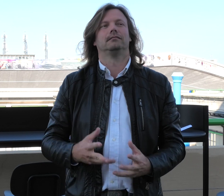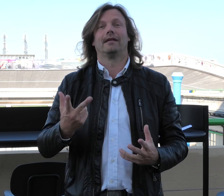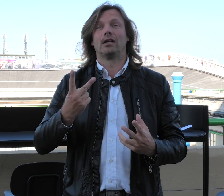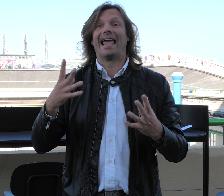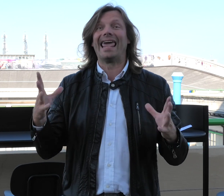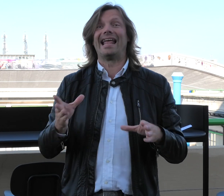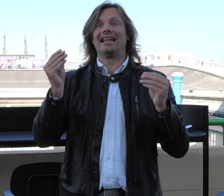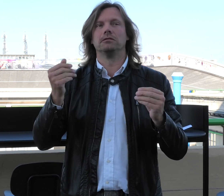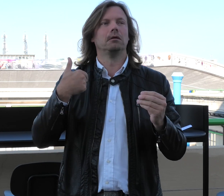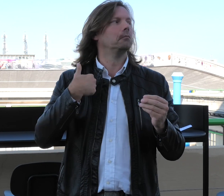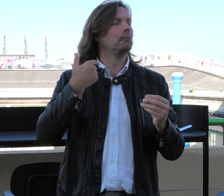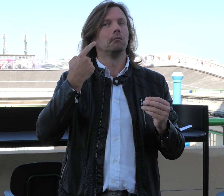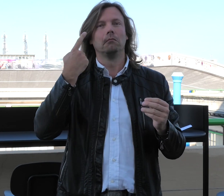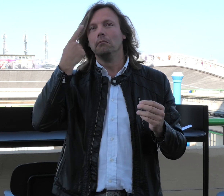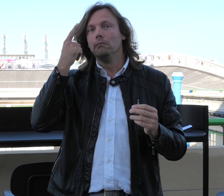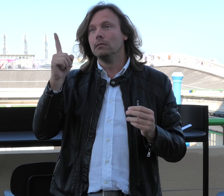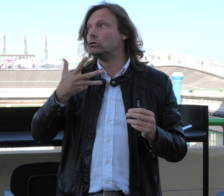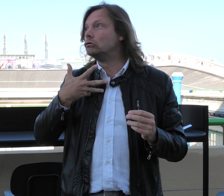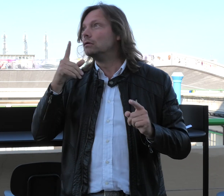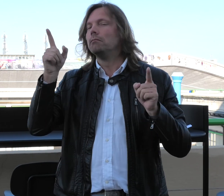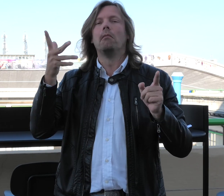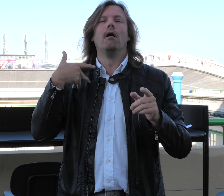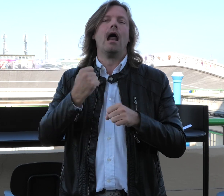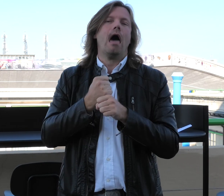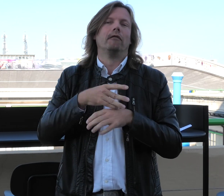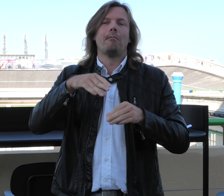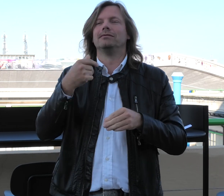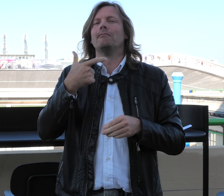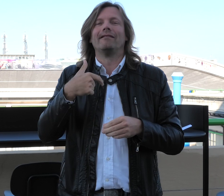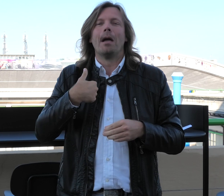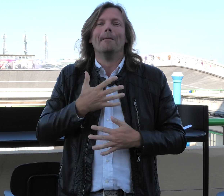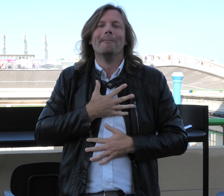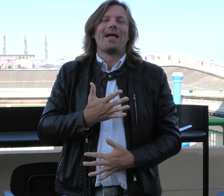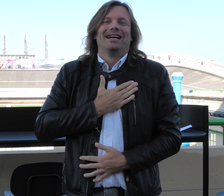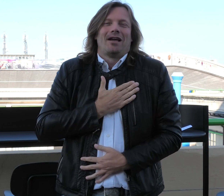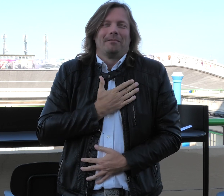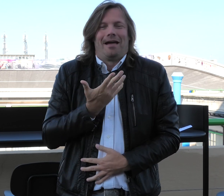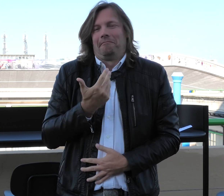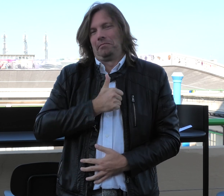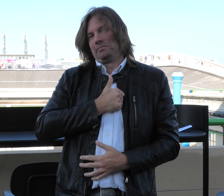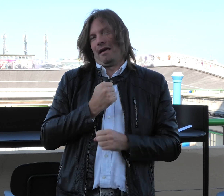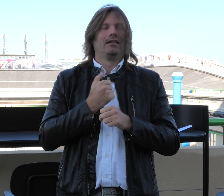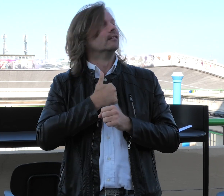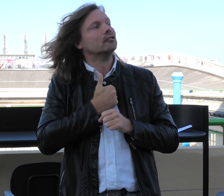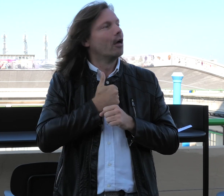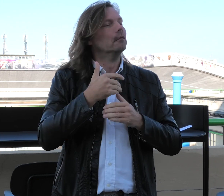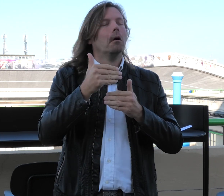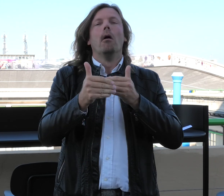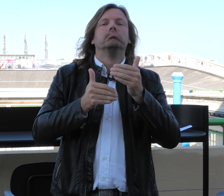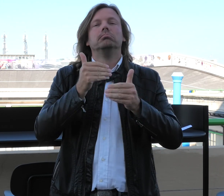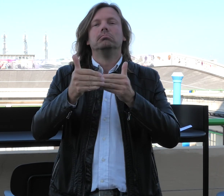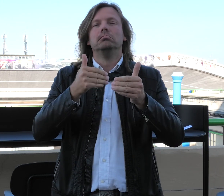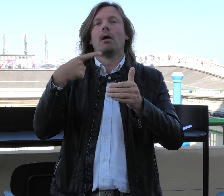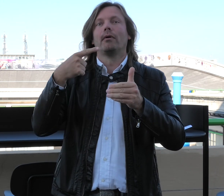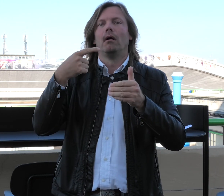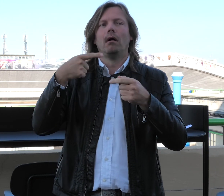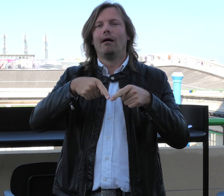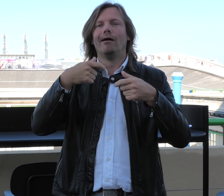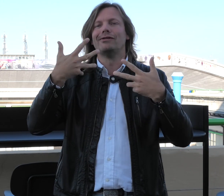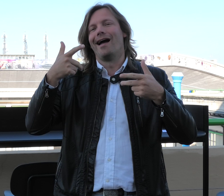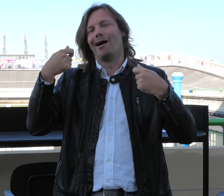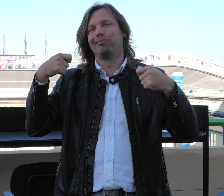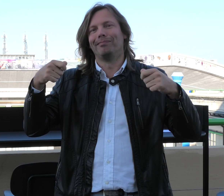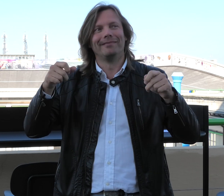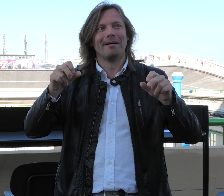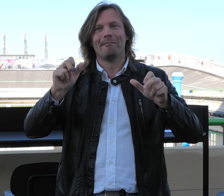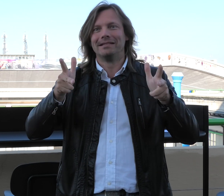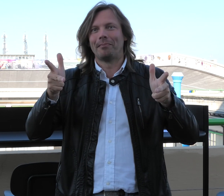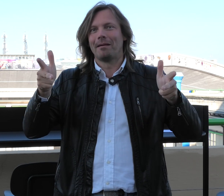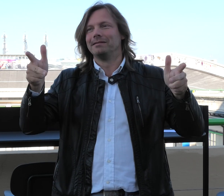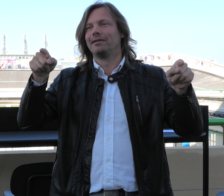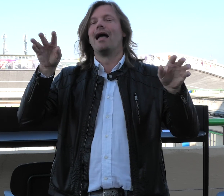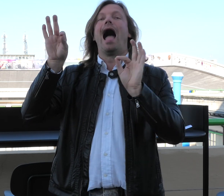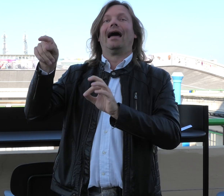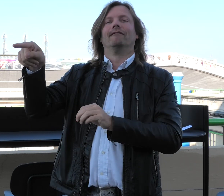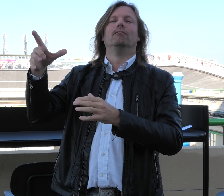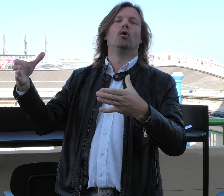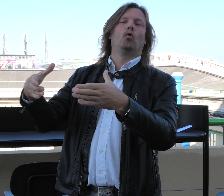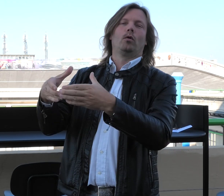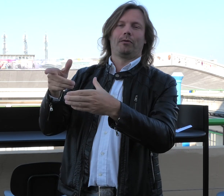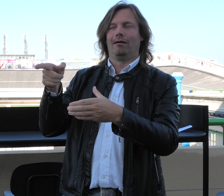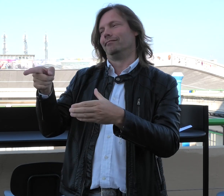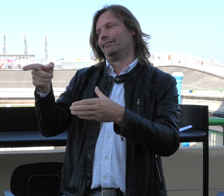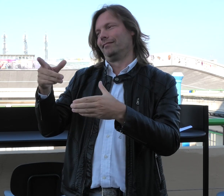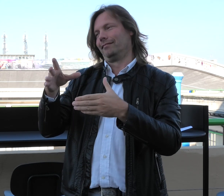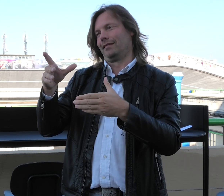I started this job because of my passion and I did it alone then gradually I had more contacts with groups.